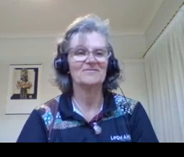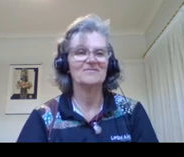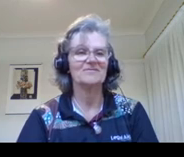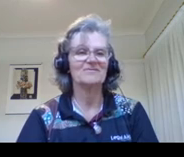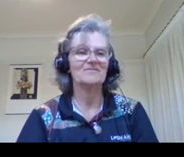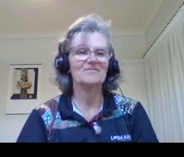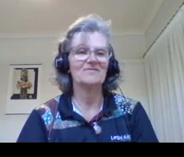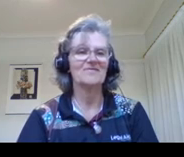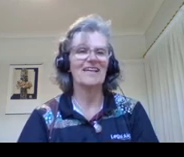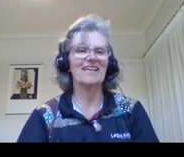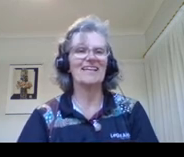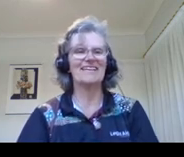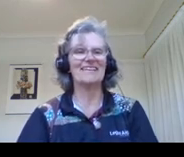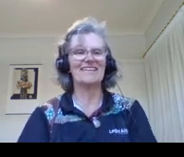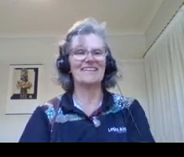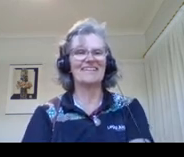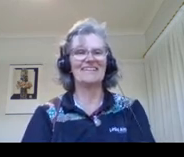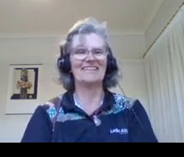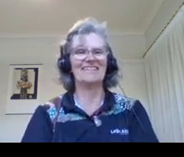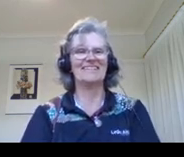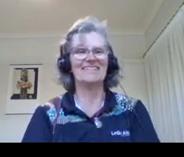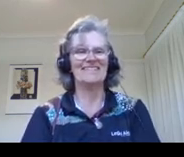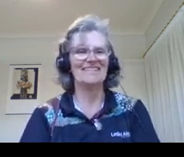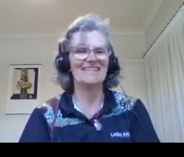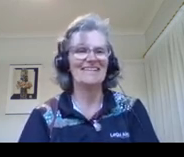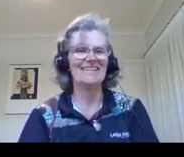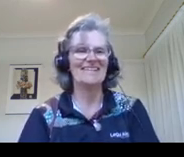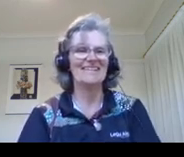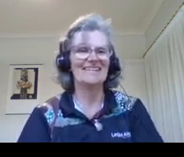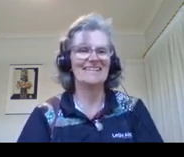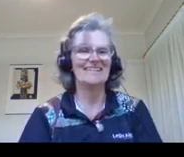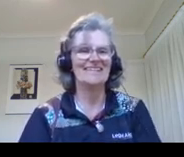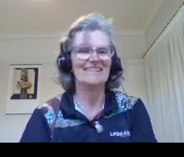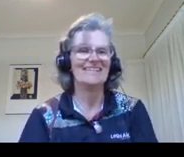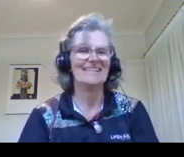than done because I do get a little bit I do that myself I put my hands up I do that myself